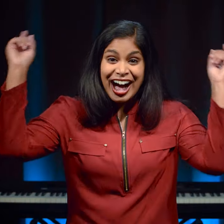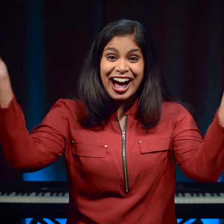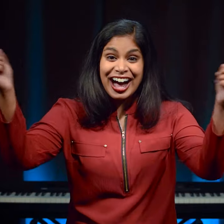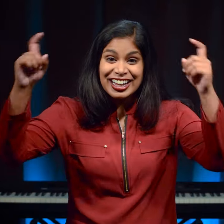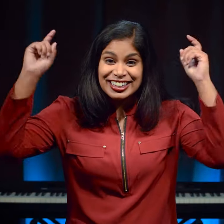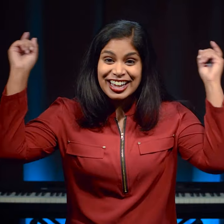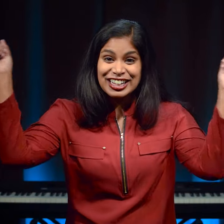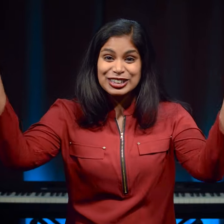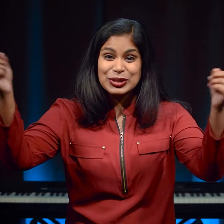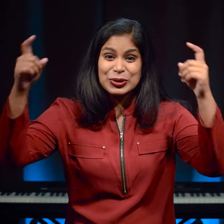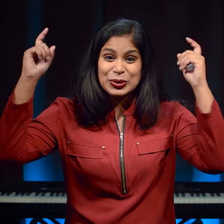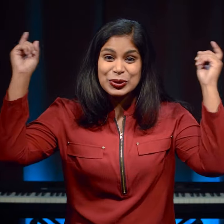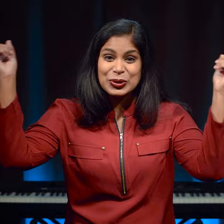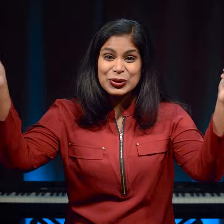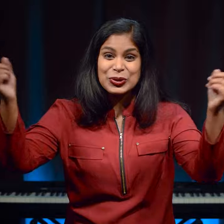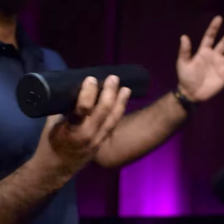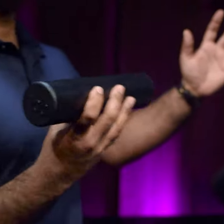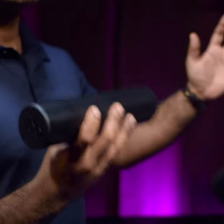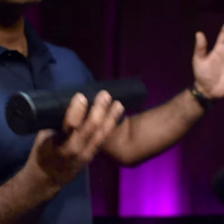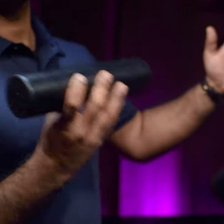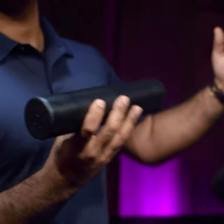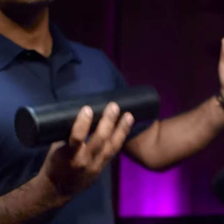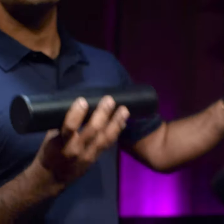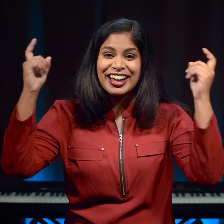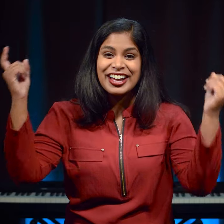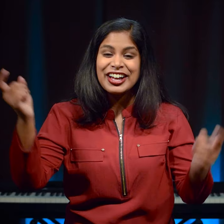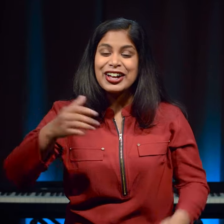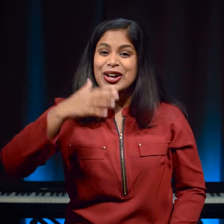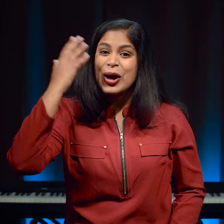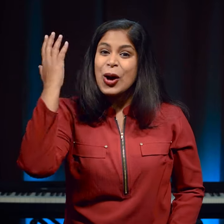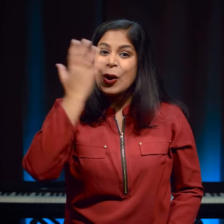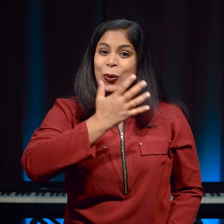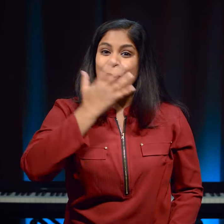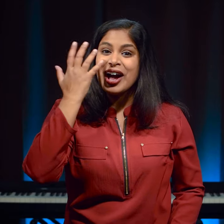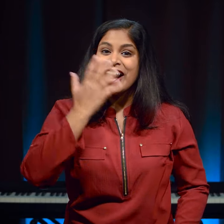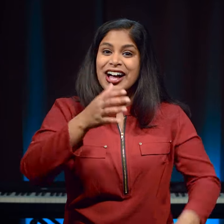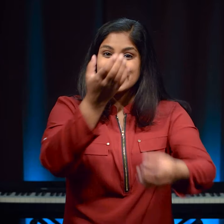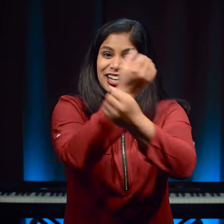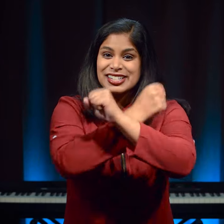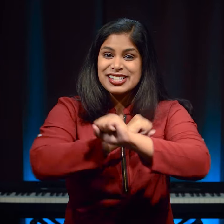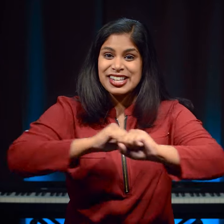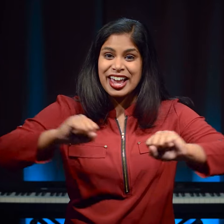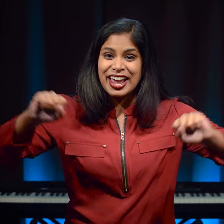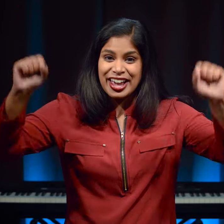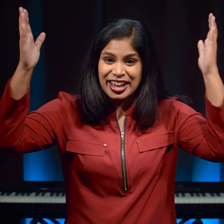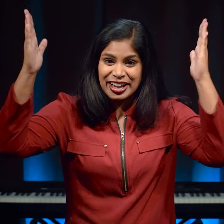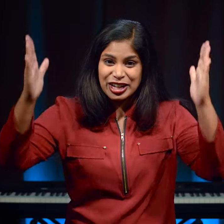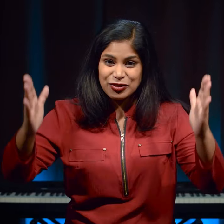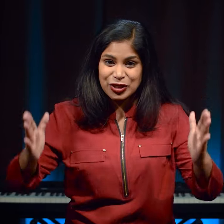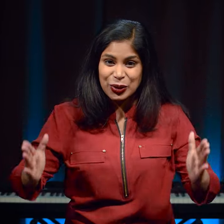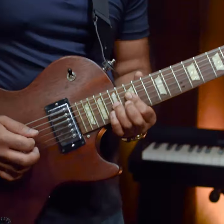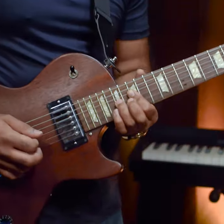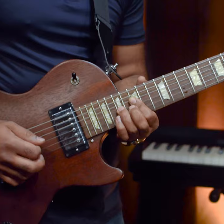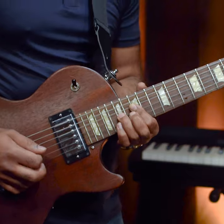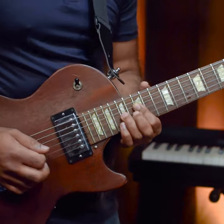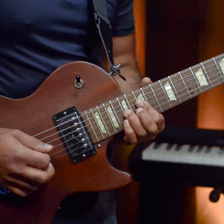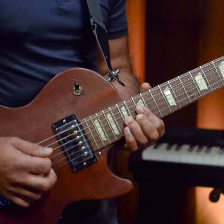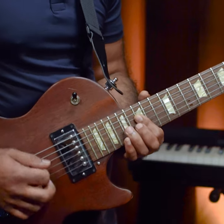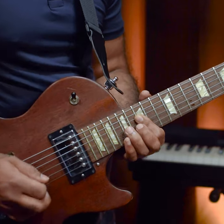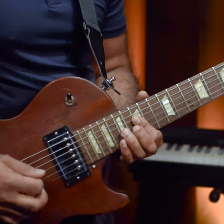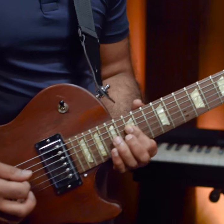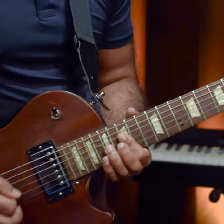Hallelujah! What a Savior!